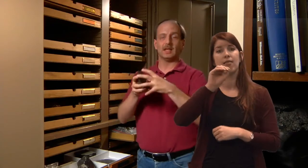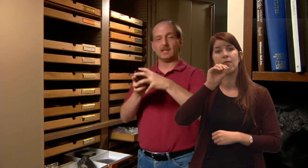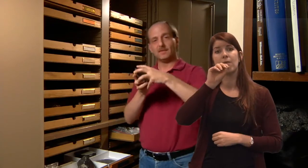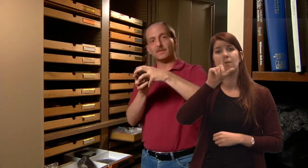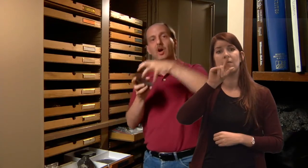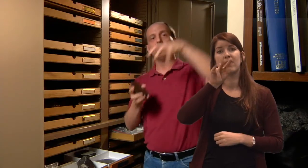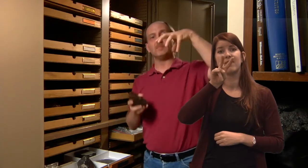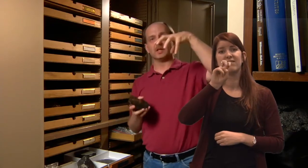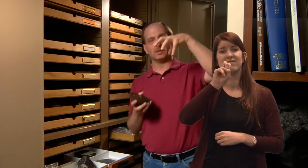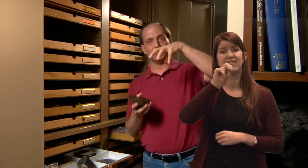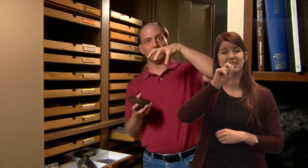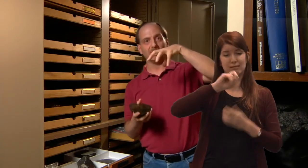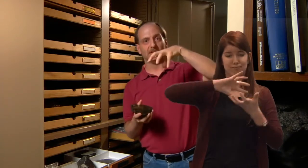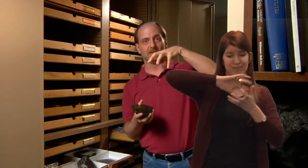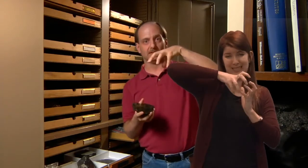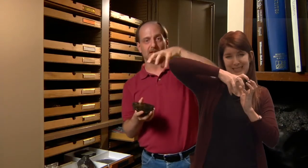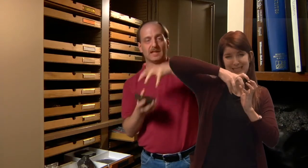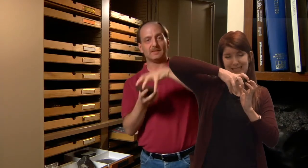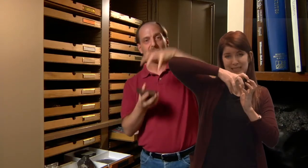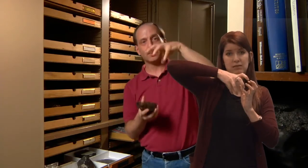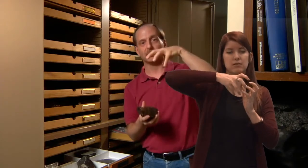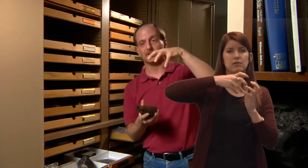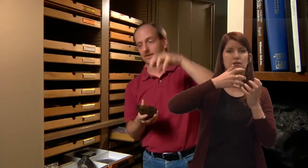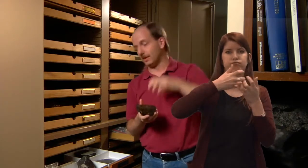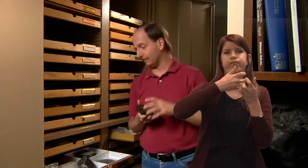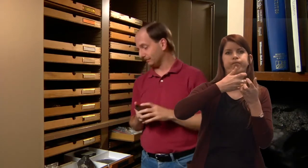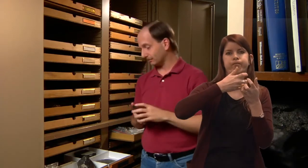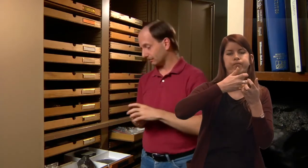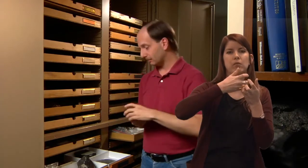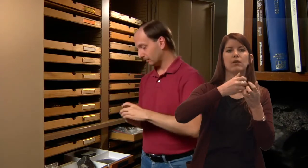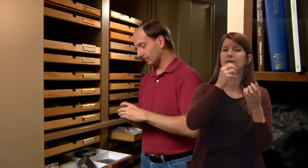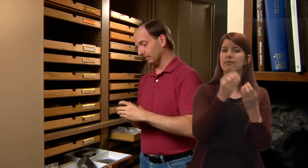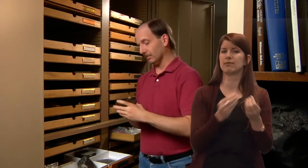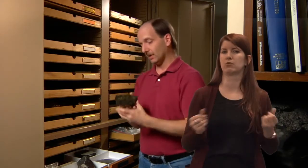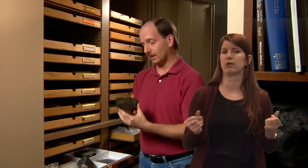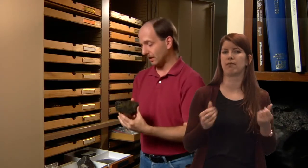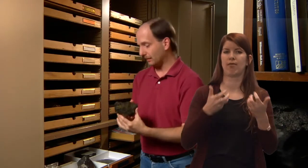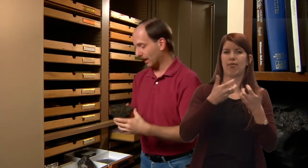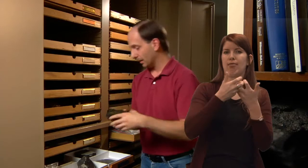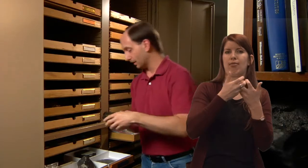and they've never unmixed due to melting, okay they haven't separated yet. And that's a Palasite.